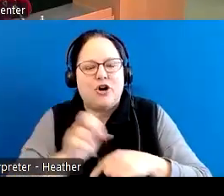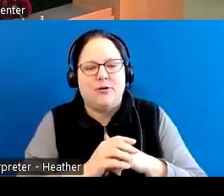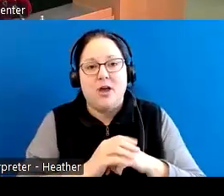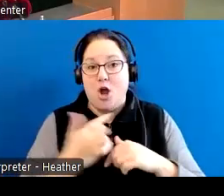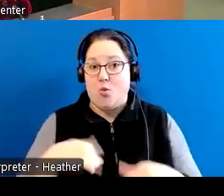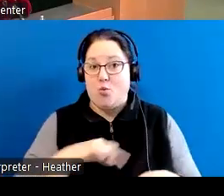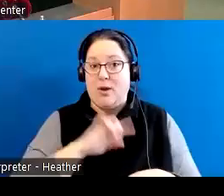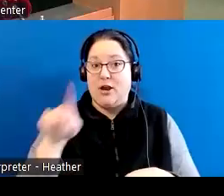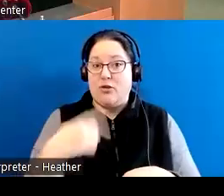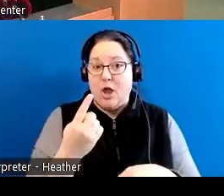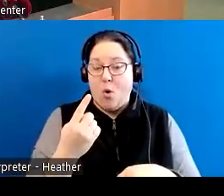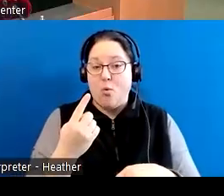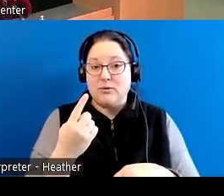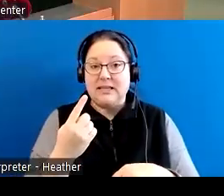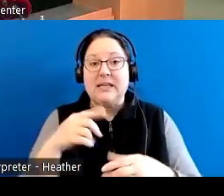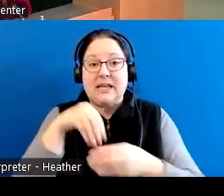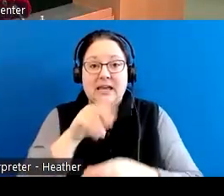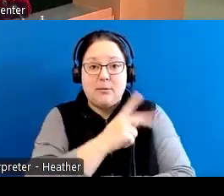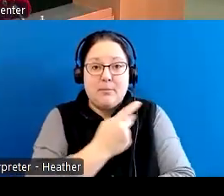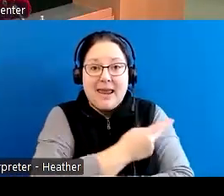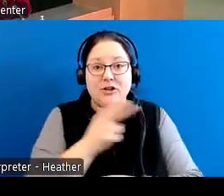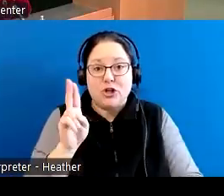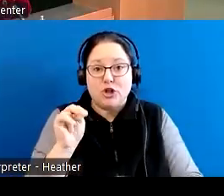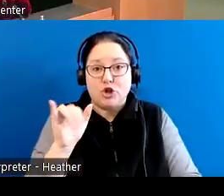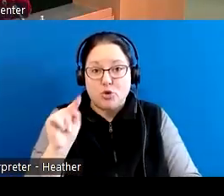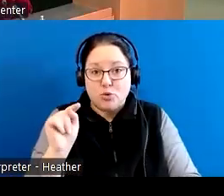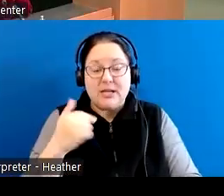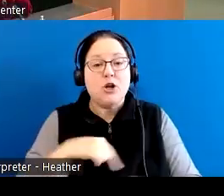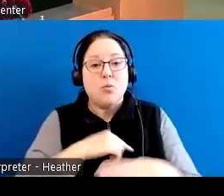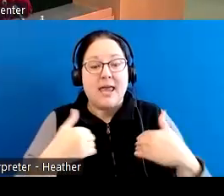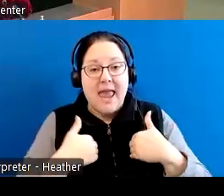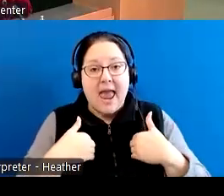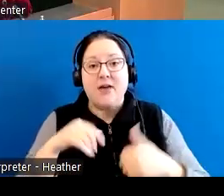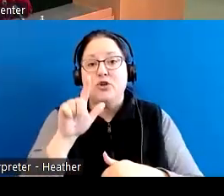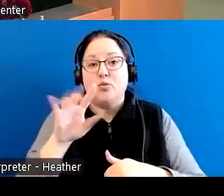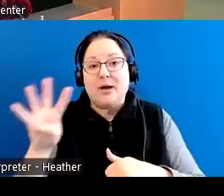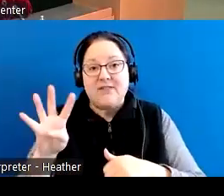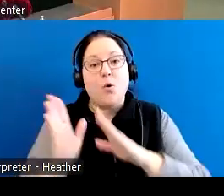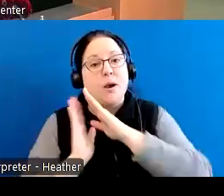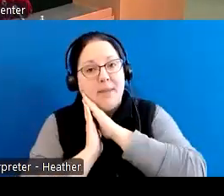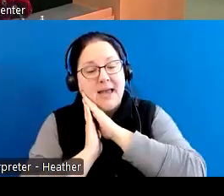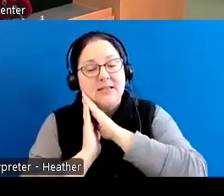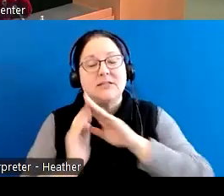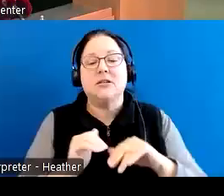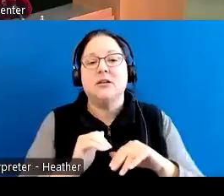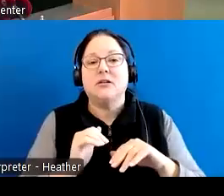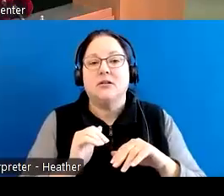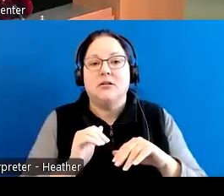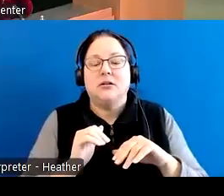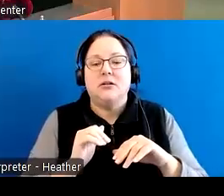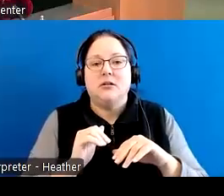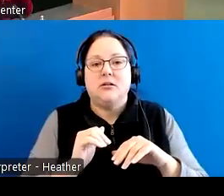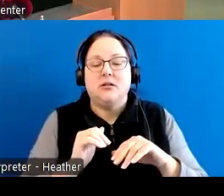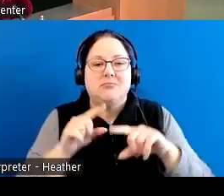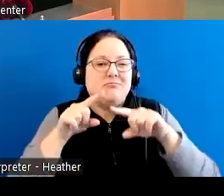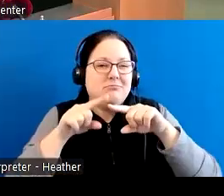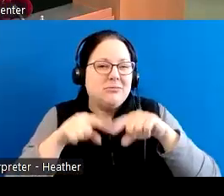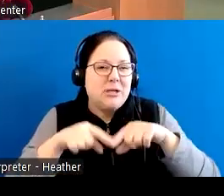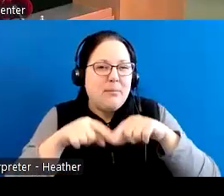inpatient unit. Um we have 24 potential active beds. Depending on how the uh unit millu is at any